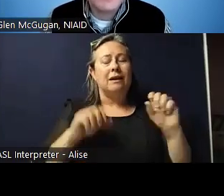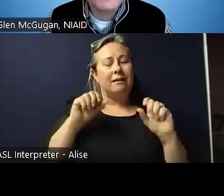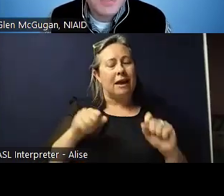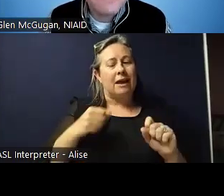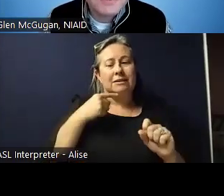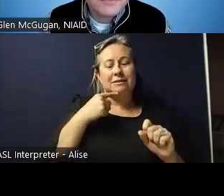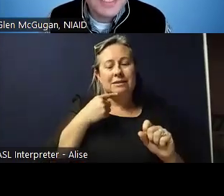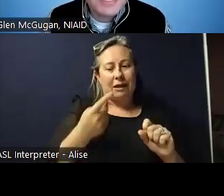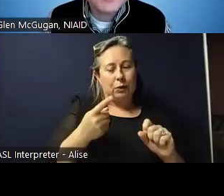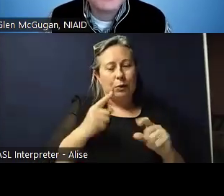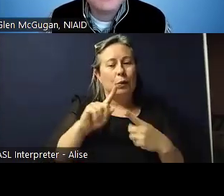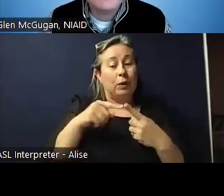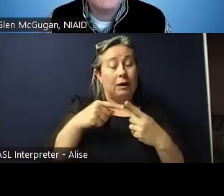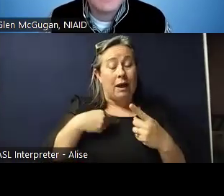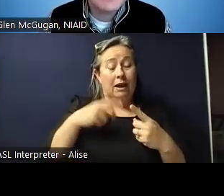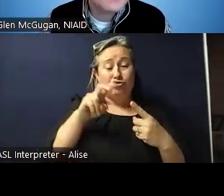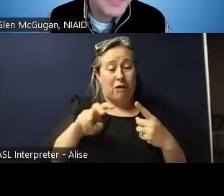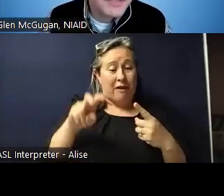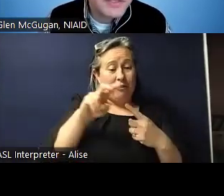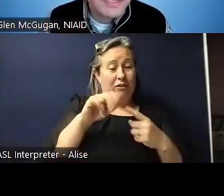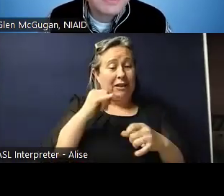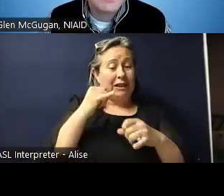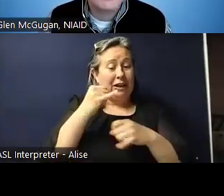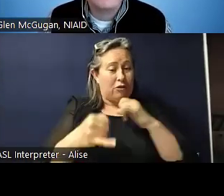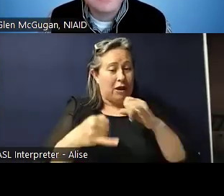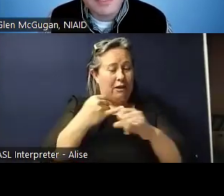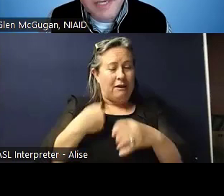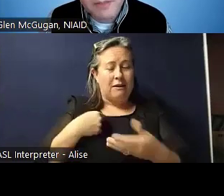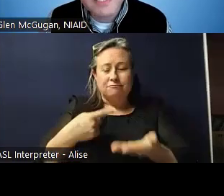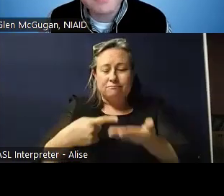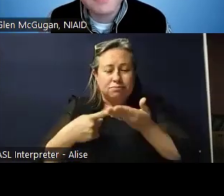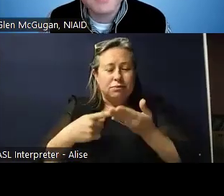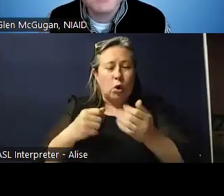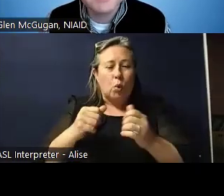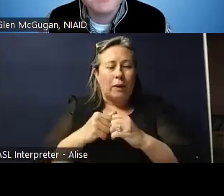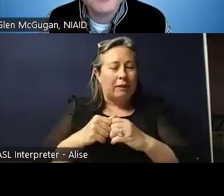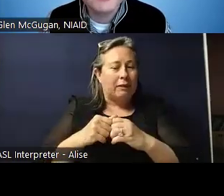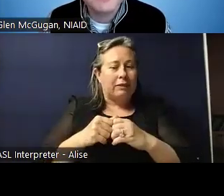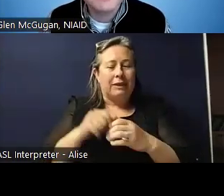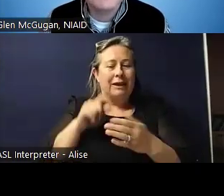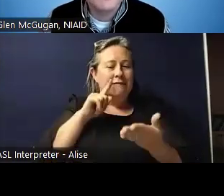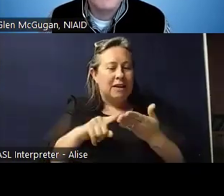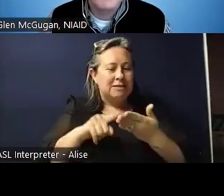I travel internationally, and I speak with investigators, and I make presentations similar to this,